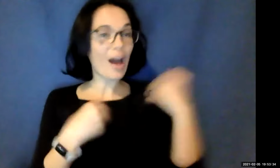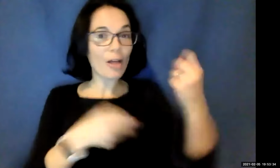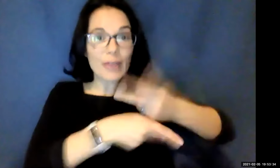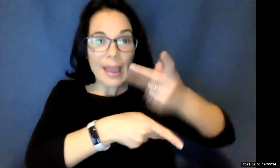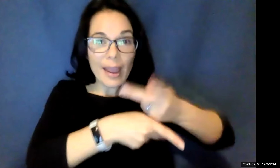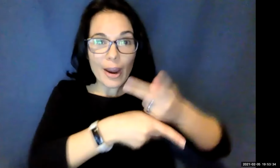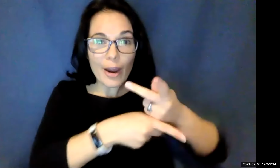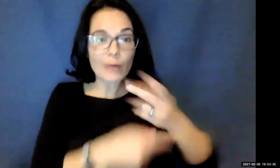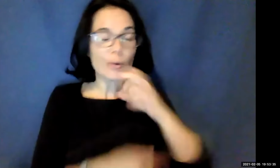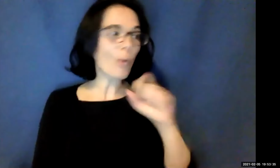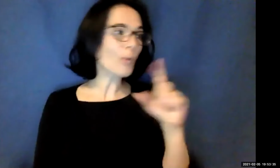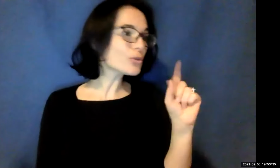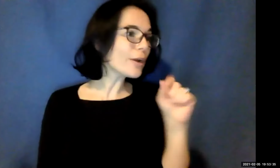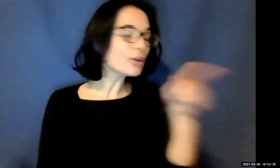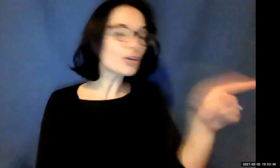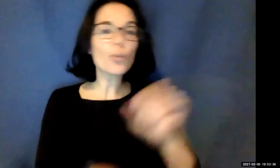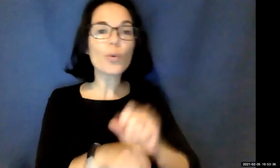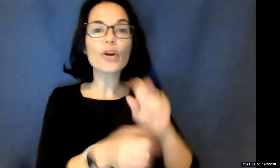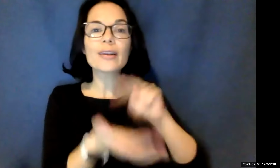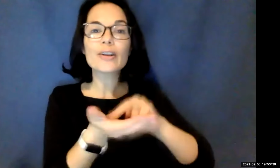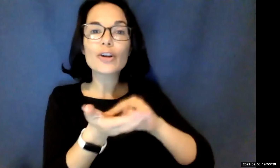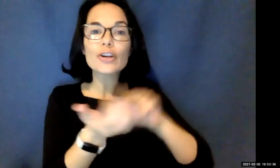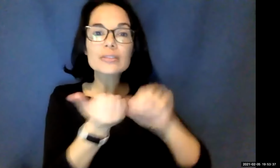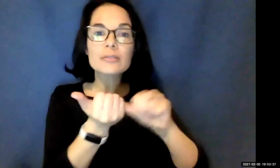for example right, you are already eligible.